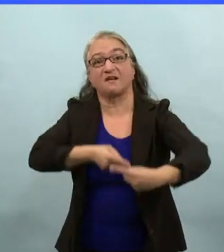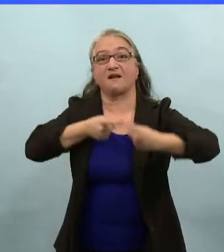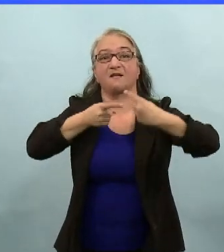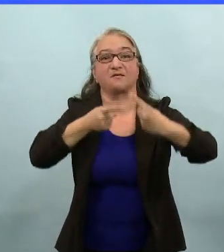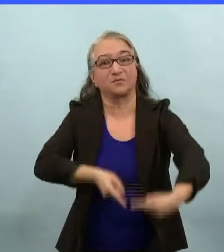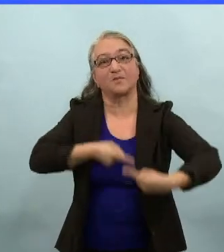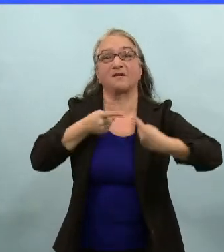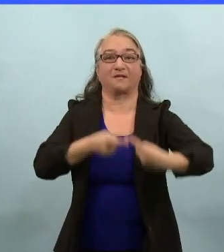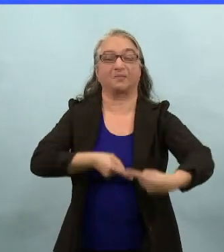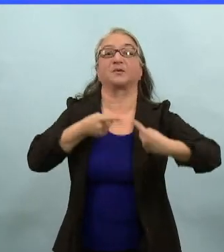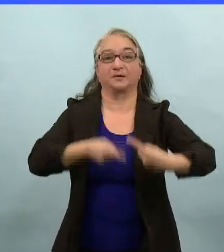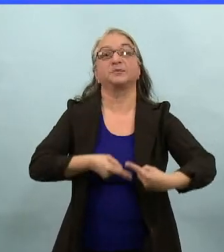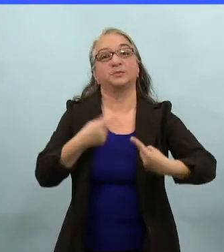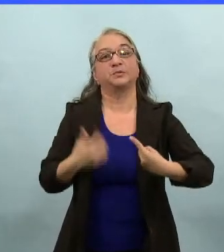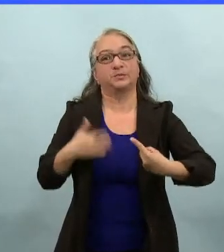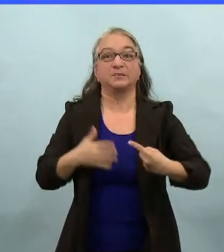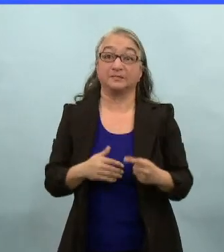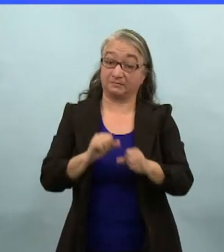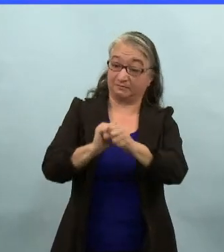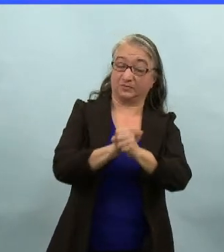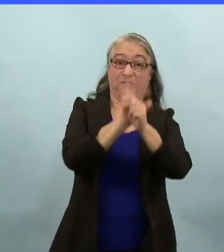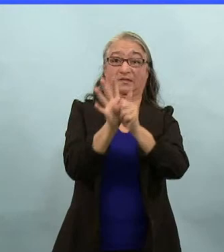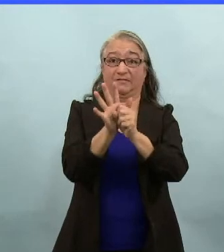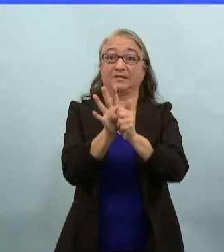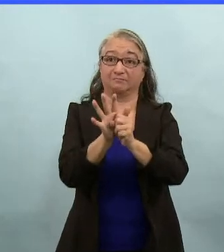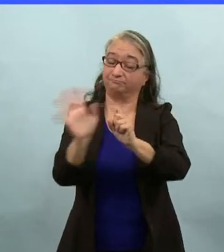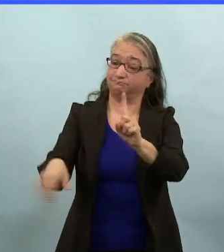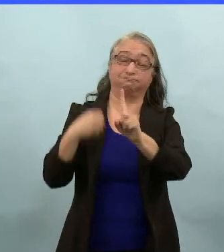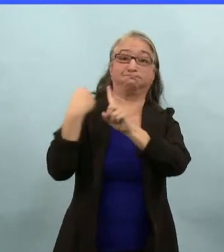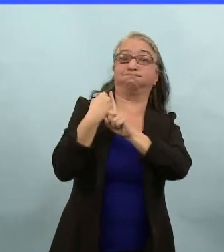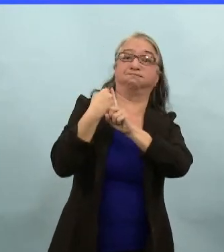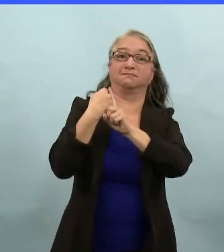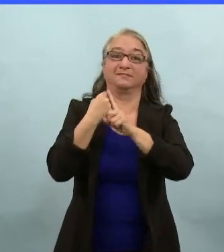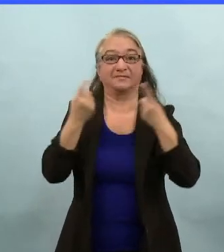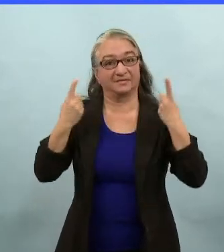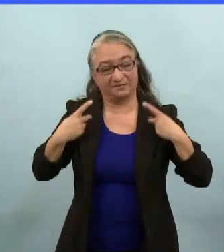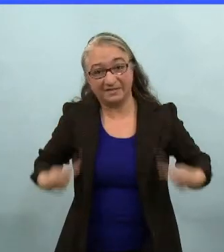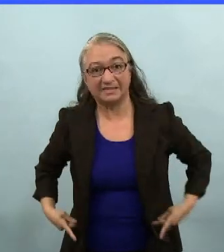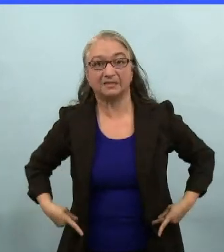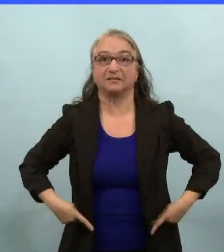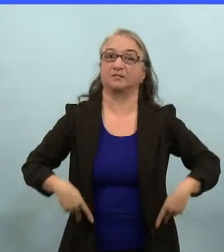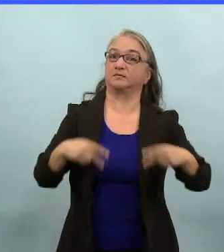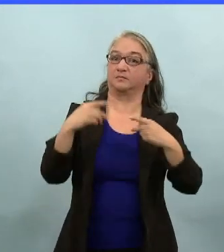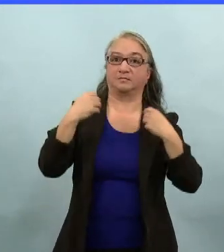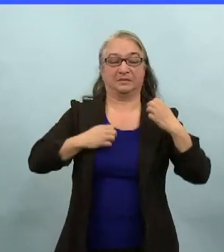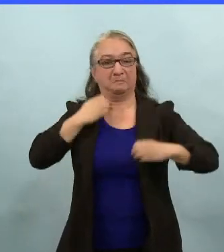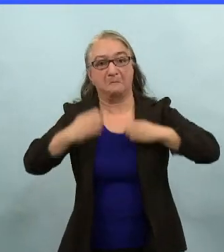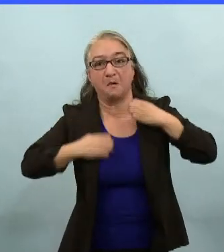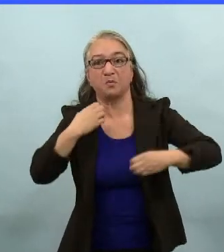pandemic has had on our physical emotional and financial health we must learn to live